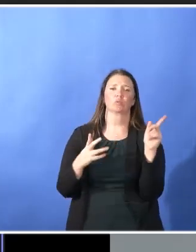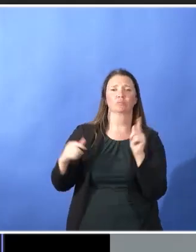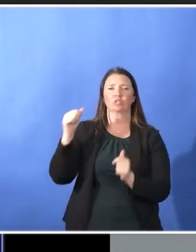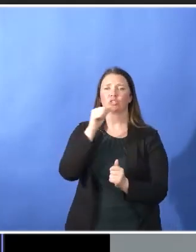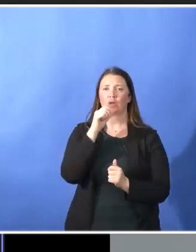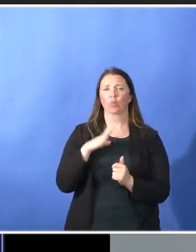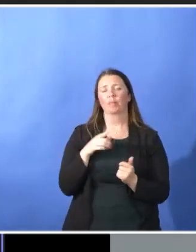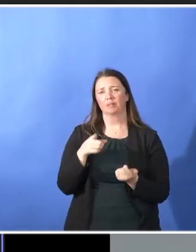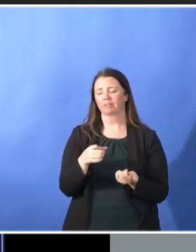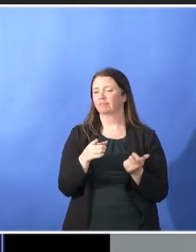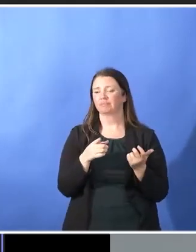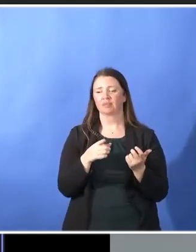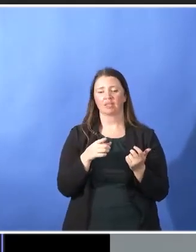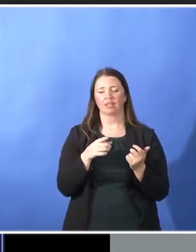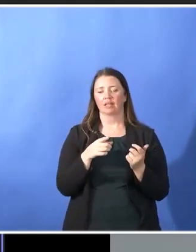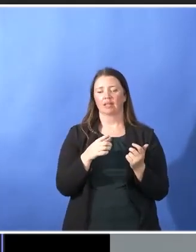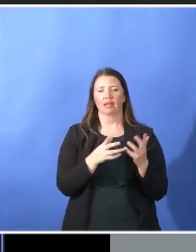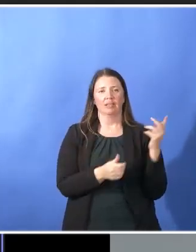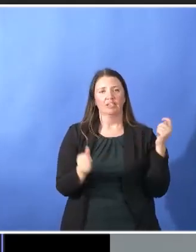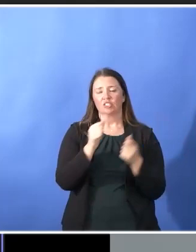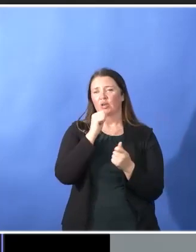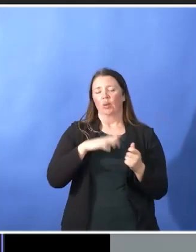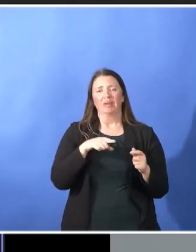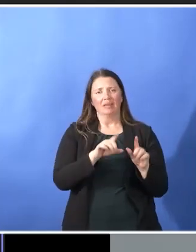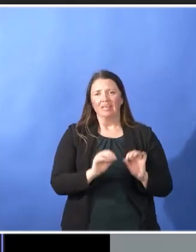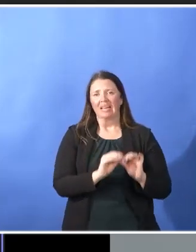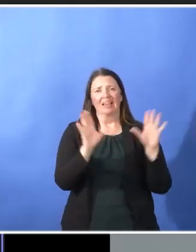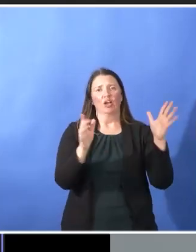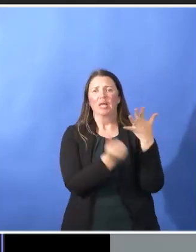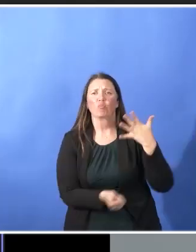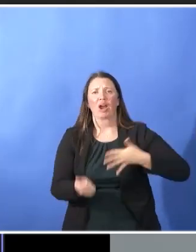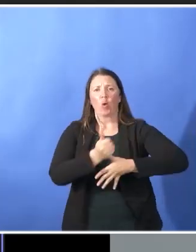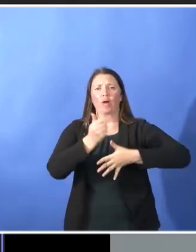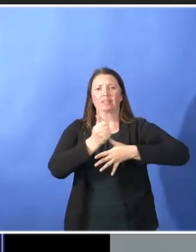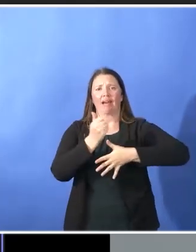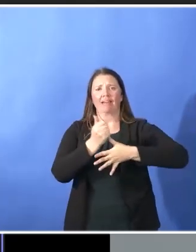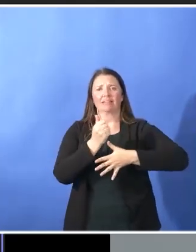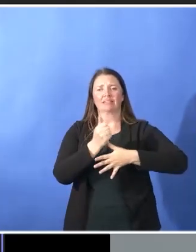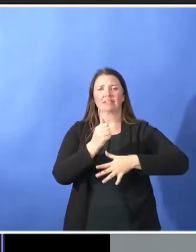CHAIRWOMAN, WHO CLEARLY HAS PRIORITIZED THE NATURAL DISASTERS ACT.